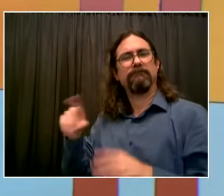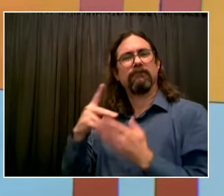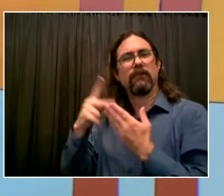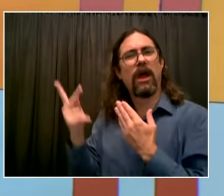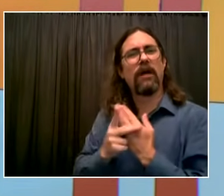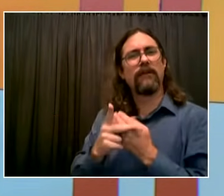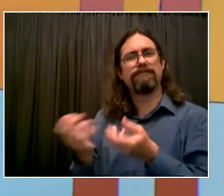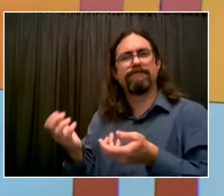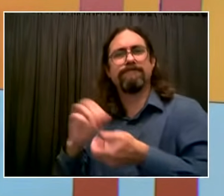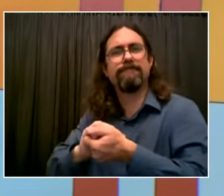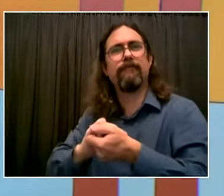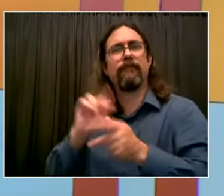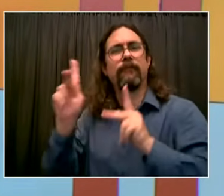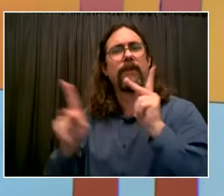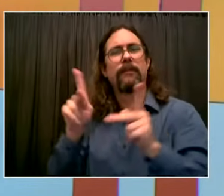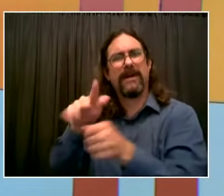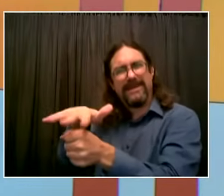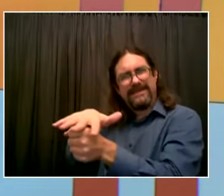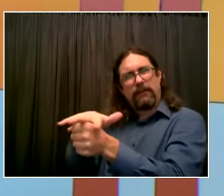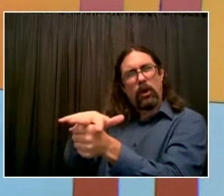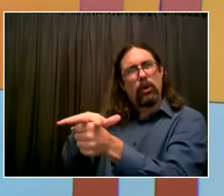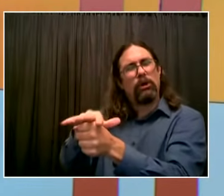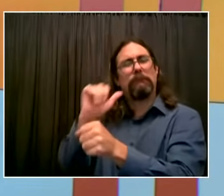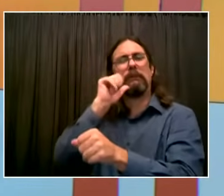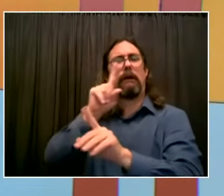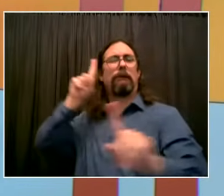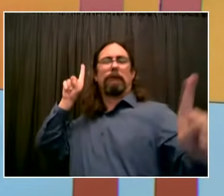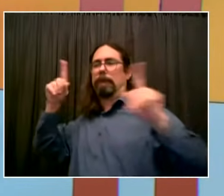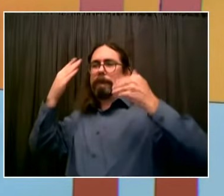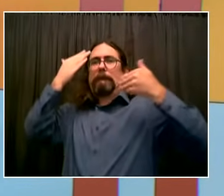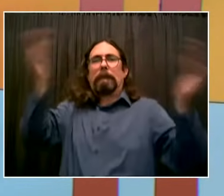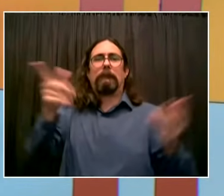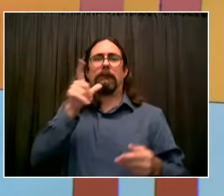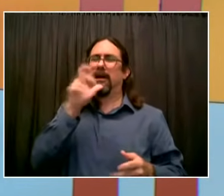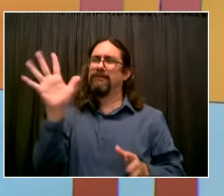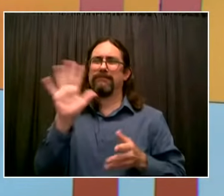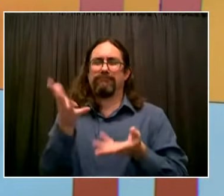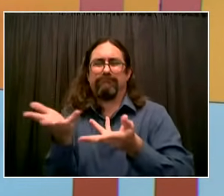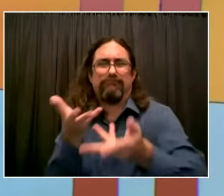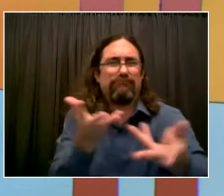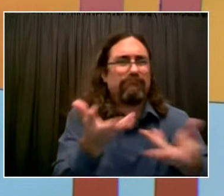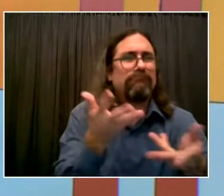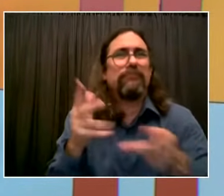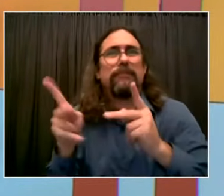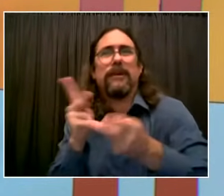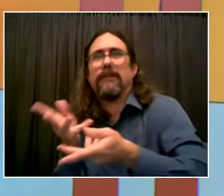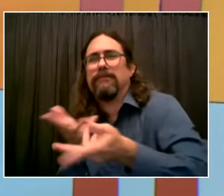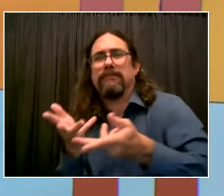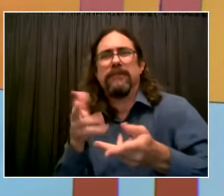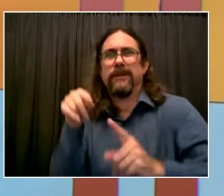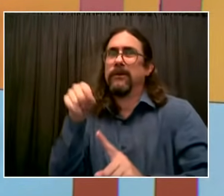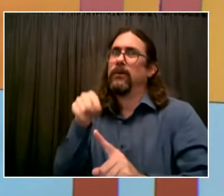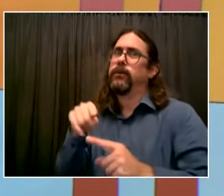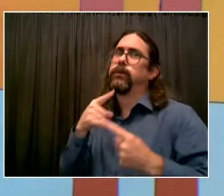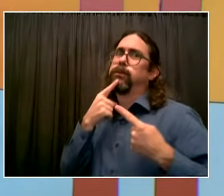POLICING DAN WNO INTENSIFY IT FOR THE POST COVID ERA. SONE IGHBORHOOD POLICING WAS AN